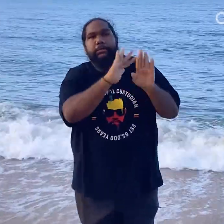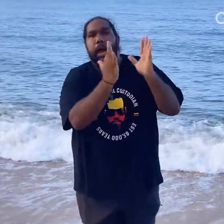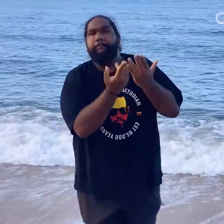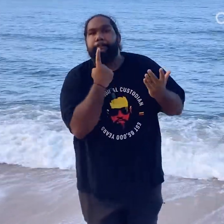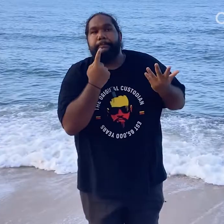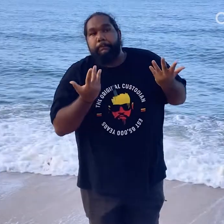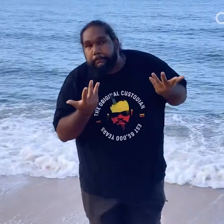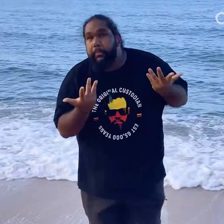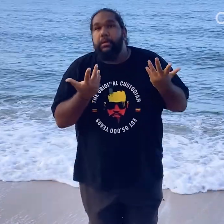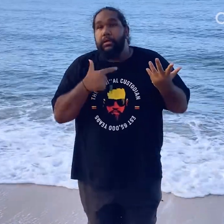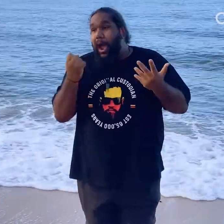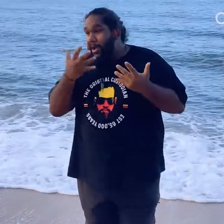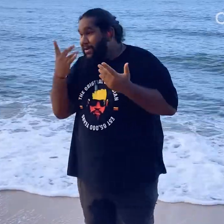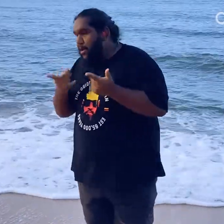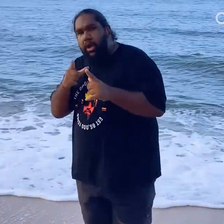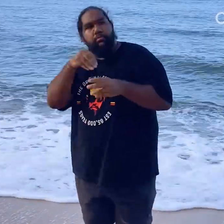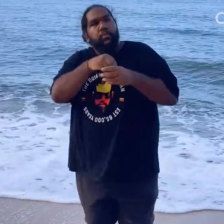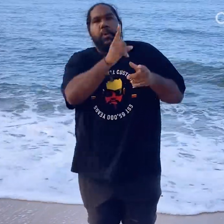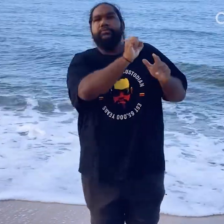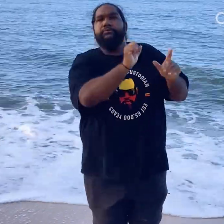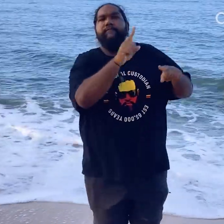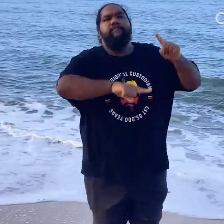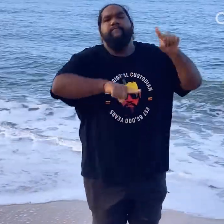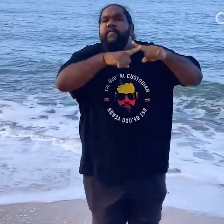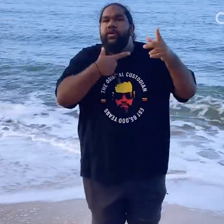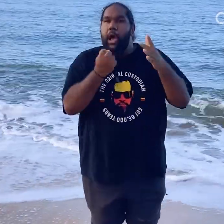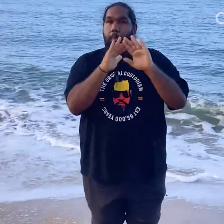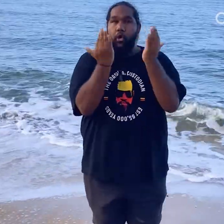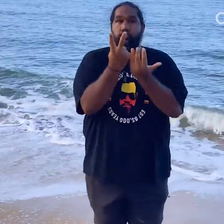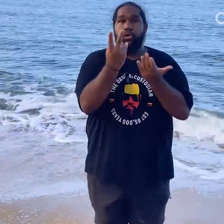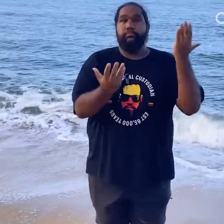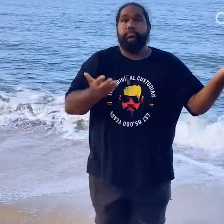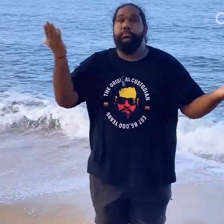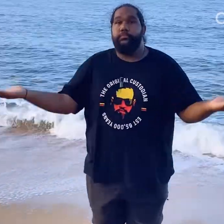I belong to two different worlds.